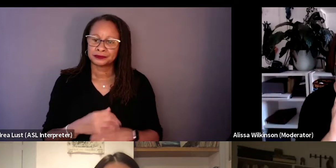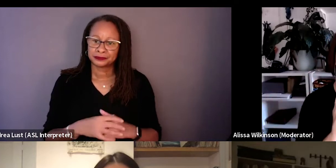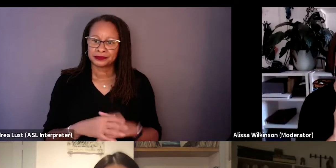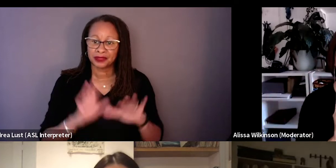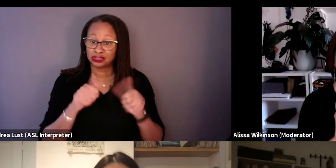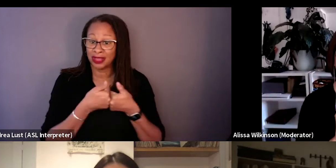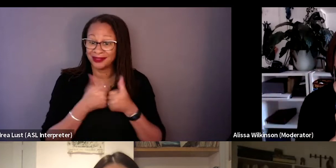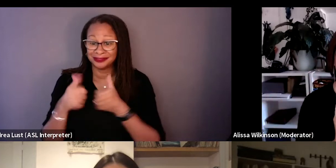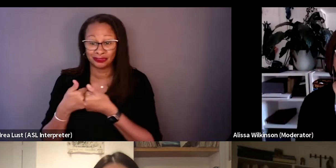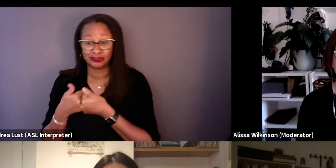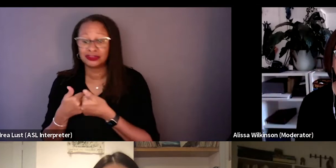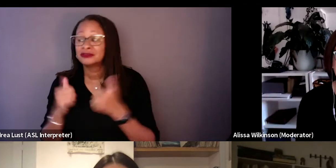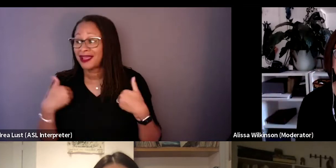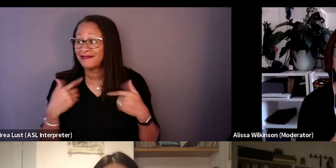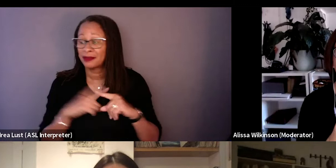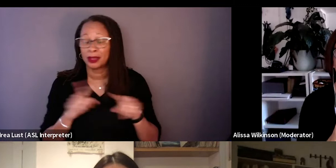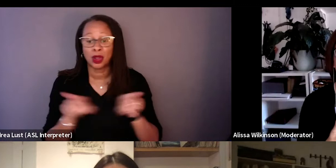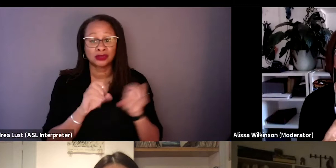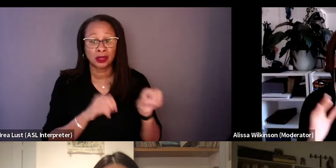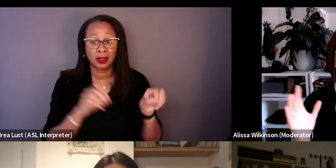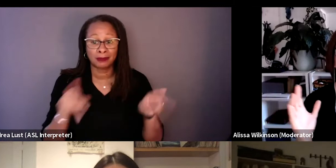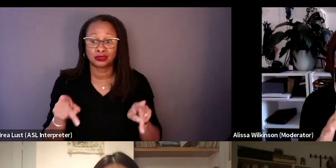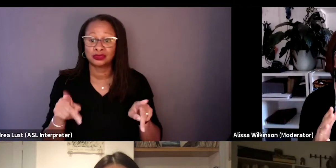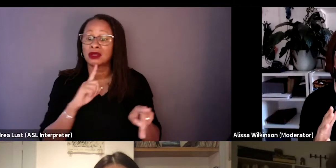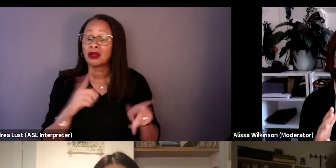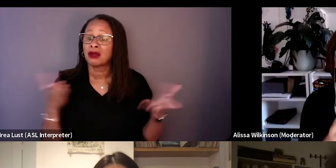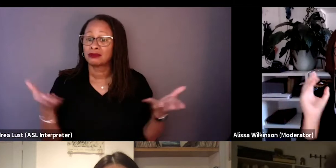but also opportunities that are present when you're a filmmaking team